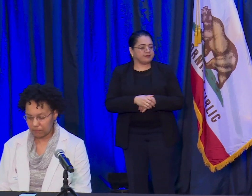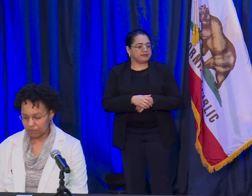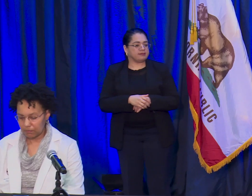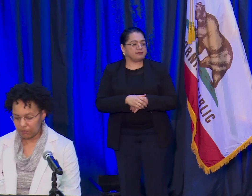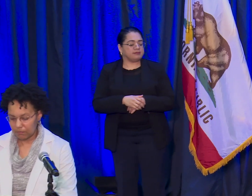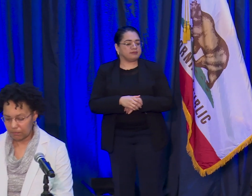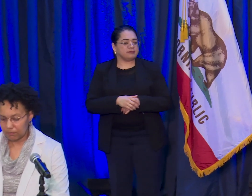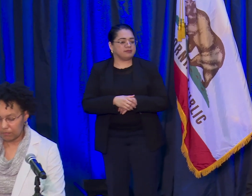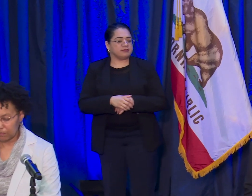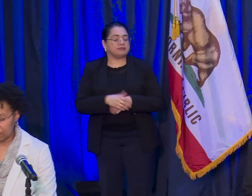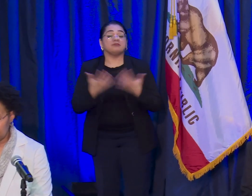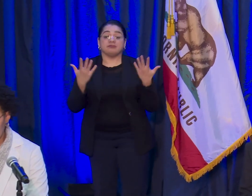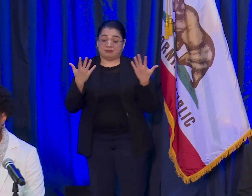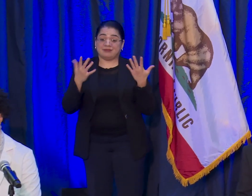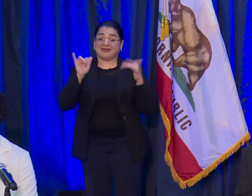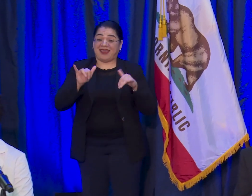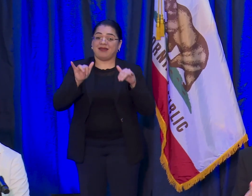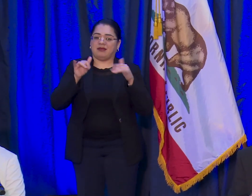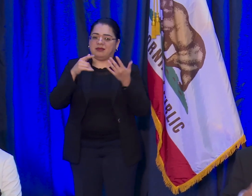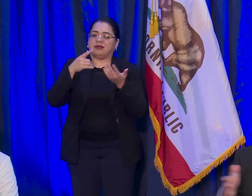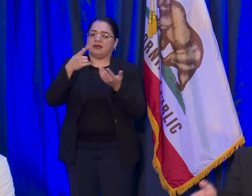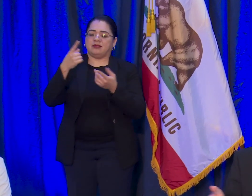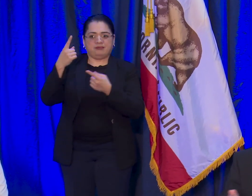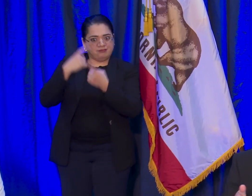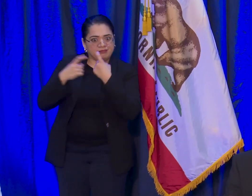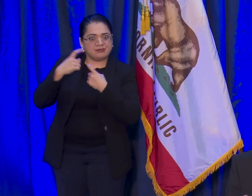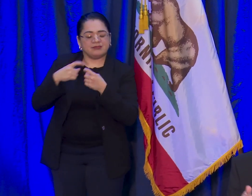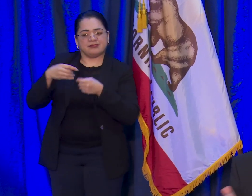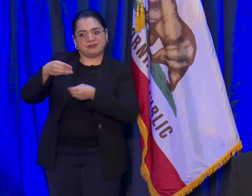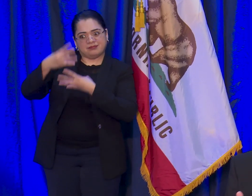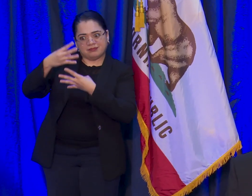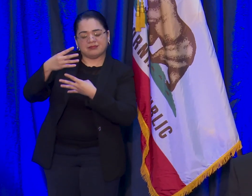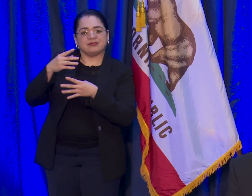of folks asking me questions online about